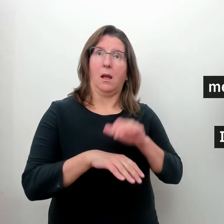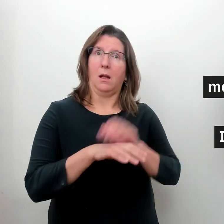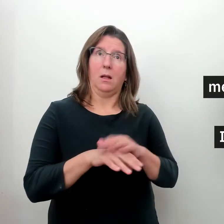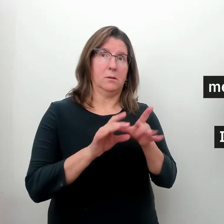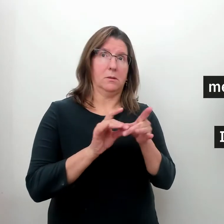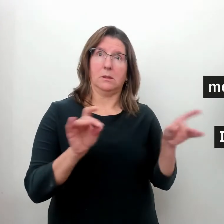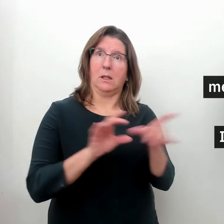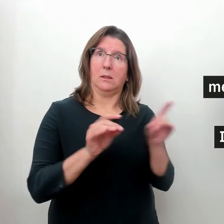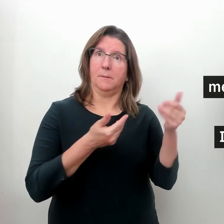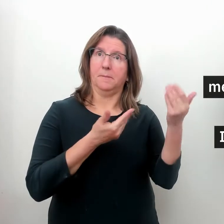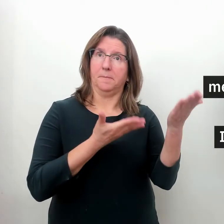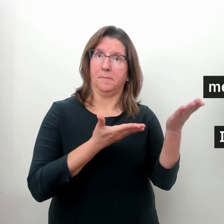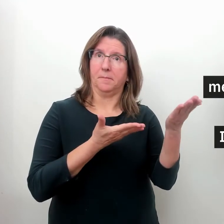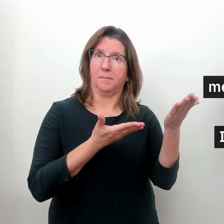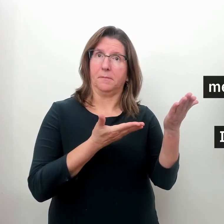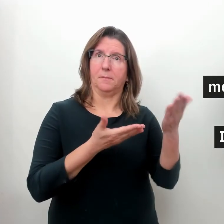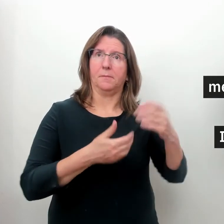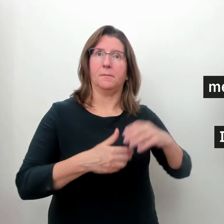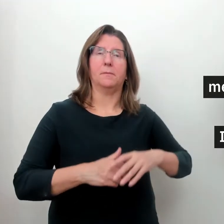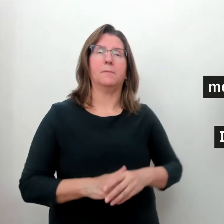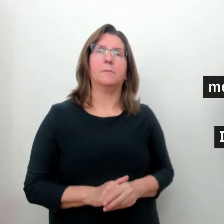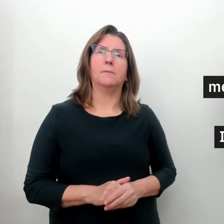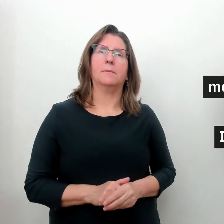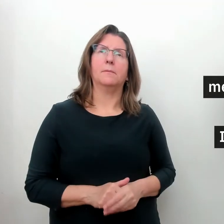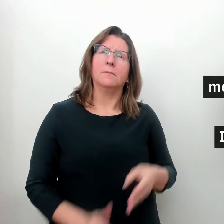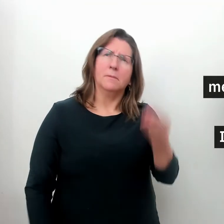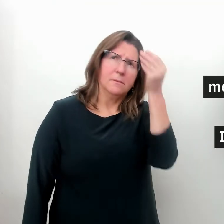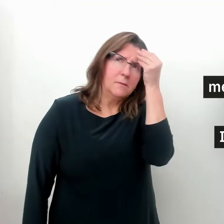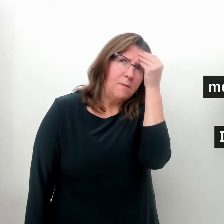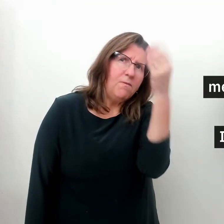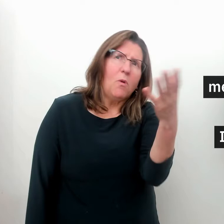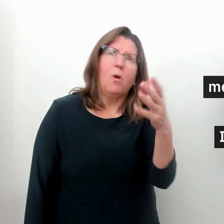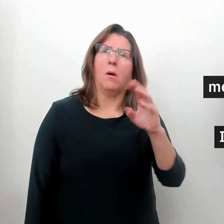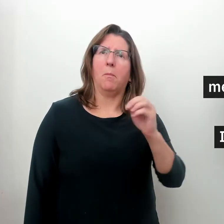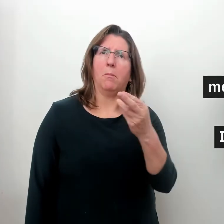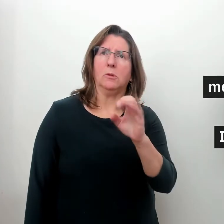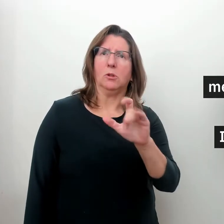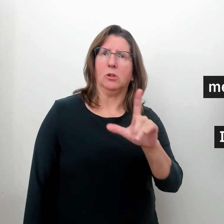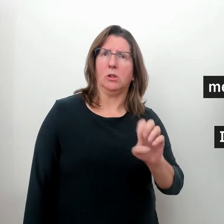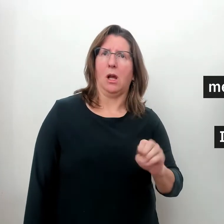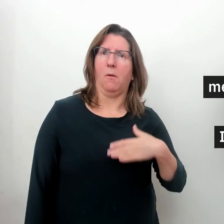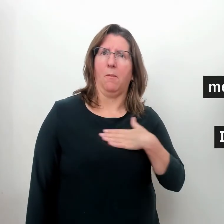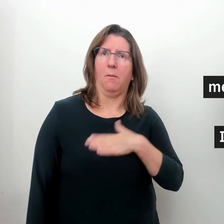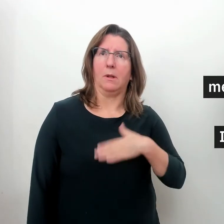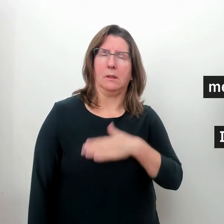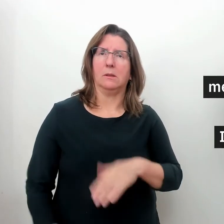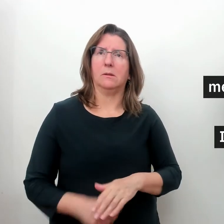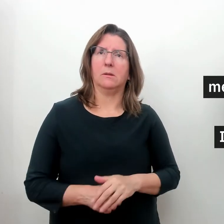English: 'Please give a message to Michelle." INFORM fsMICHELLE PLEASE